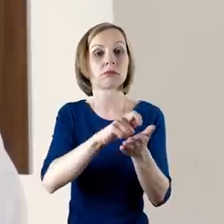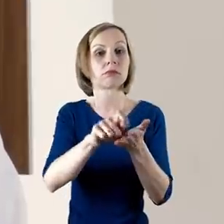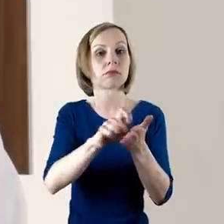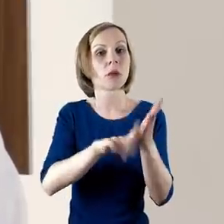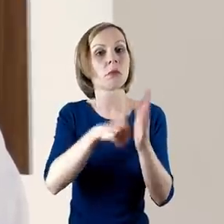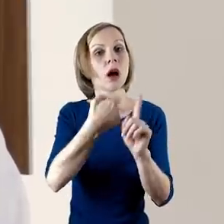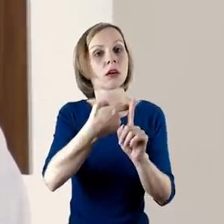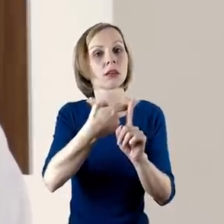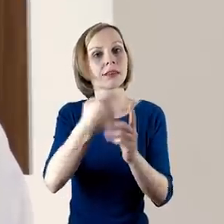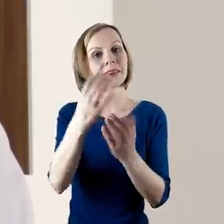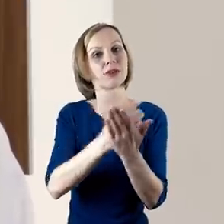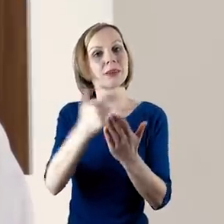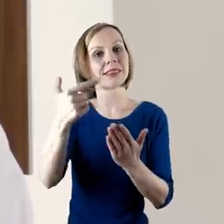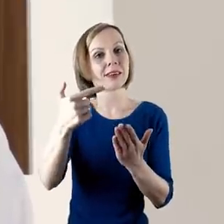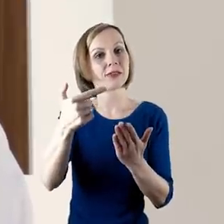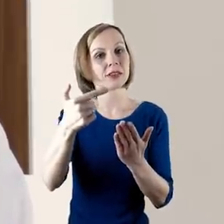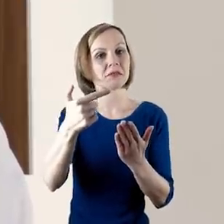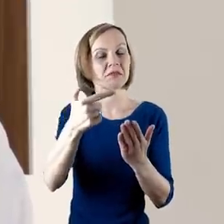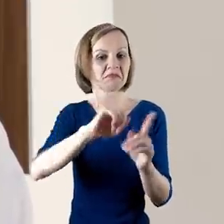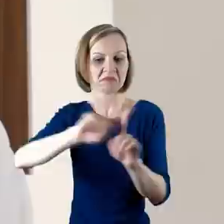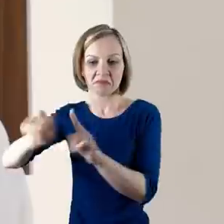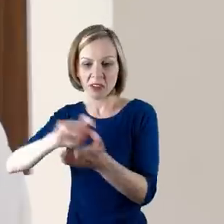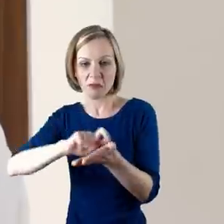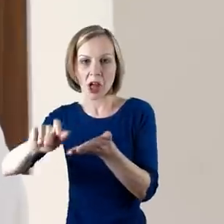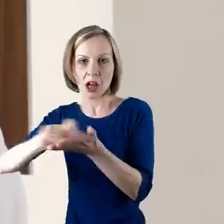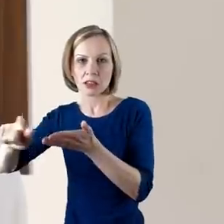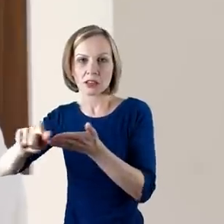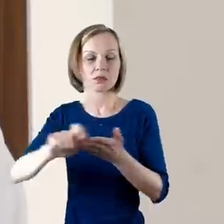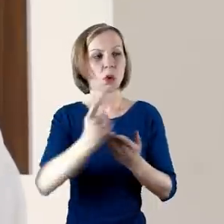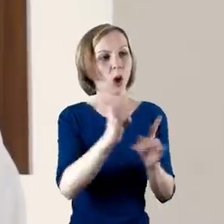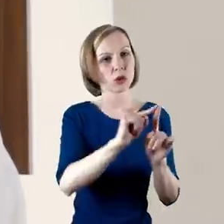chapter seven, various verses from one to 23.